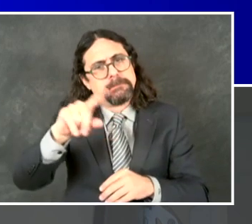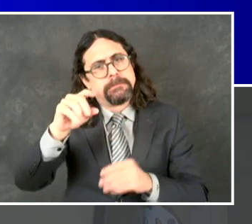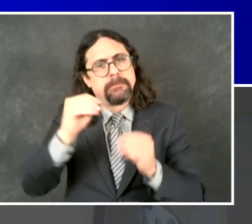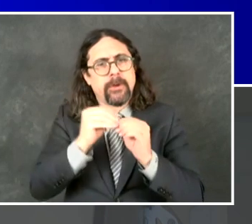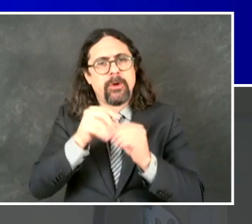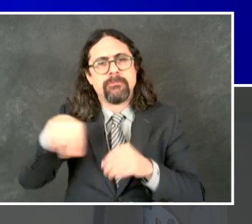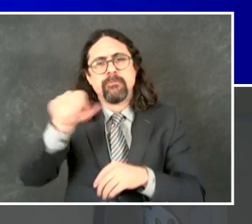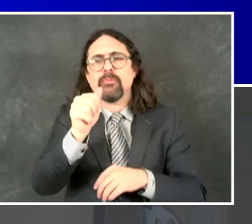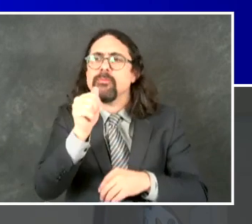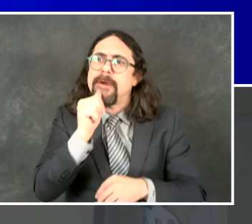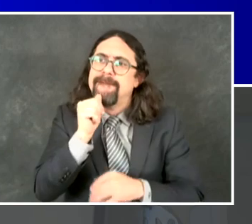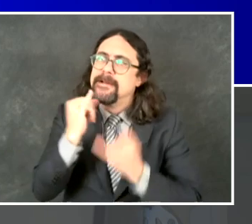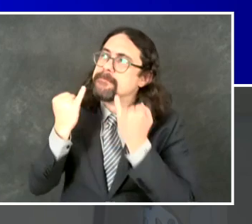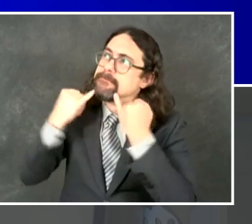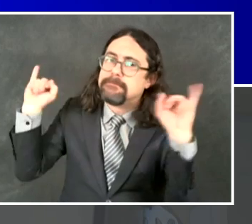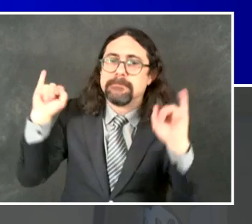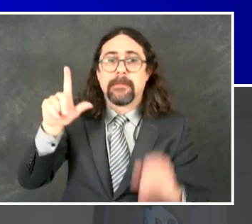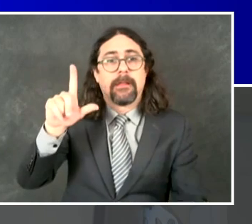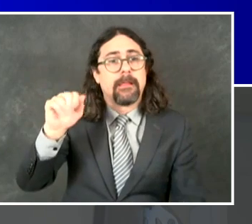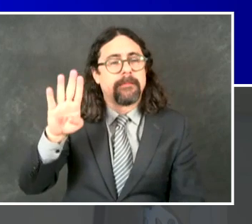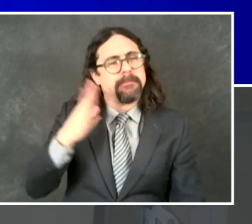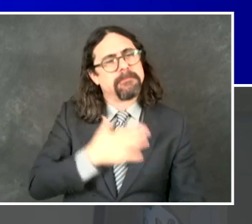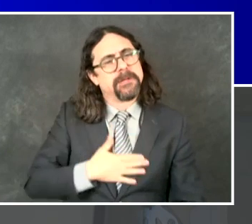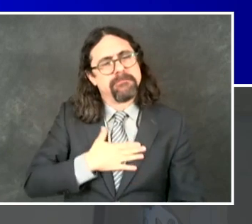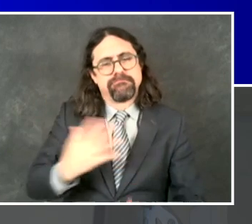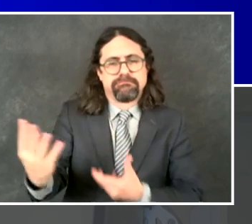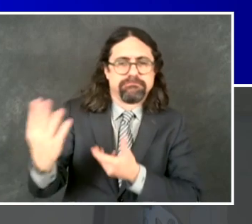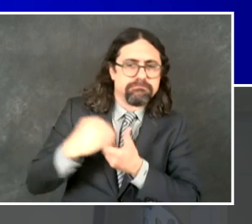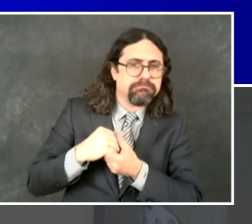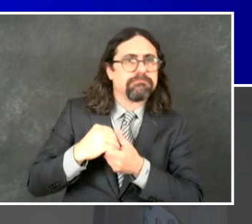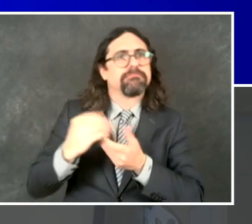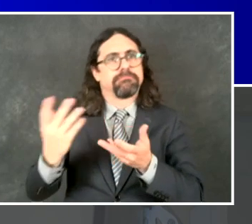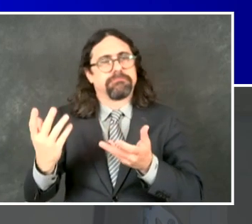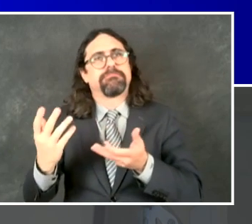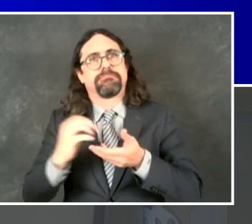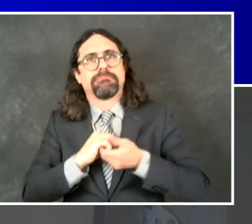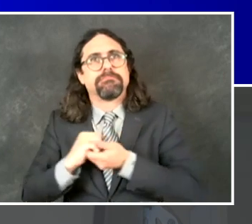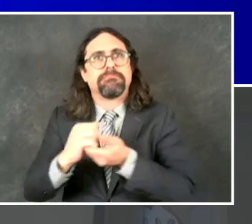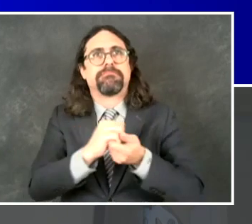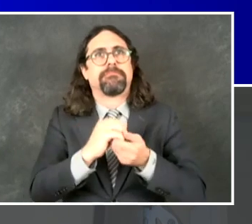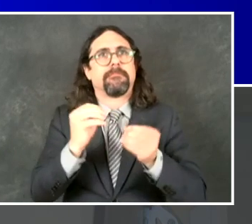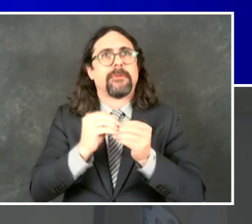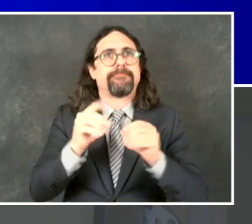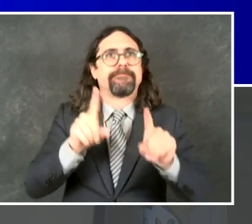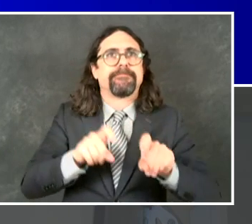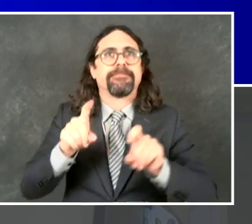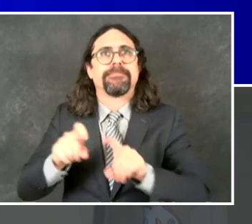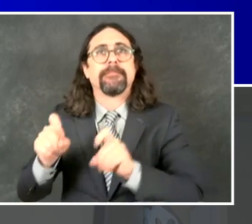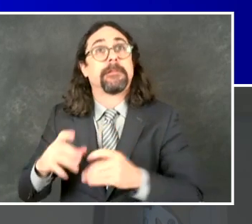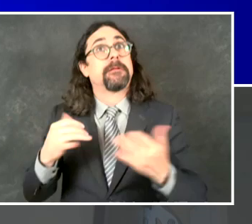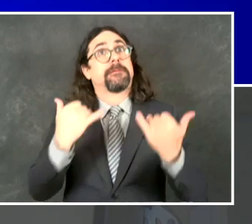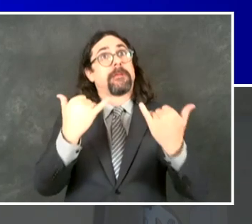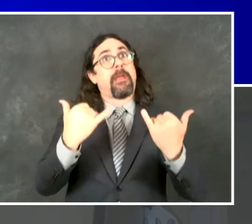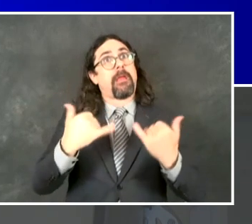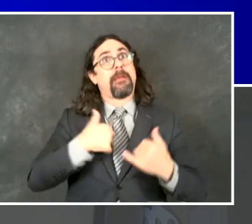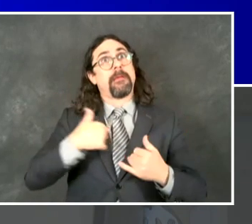B AE STEP FORWARD FOR EVERYONE. FOR HEALTH CARE